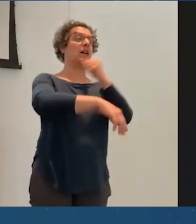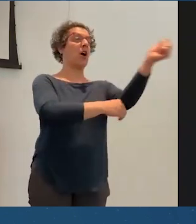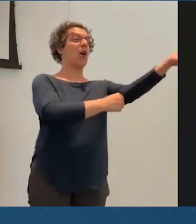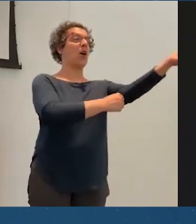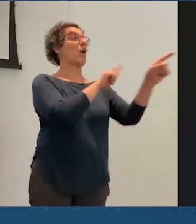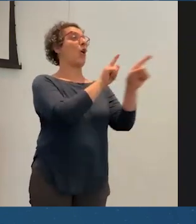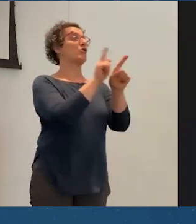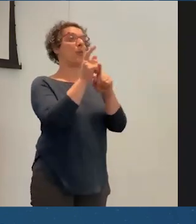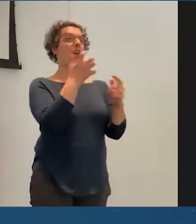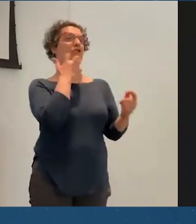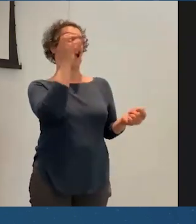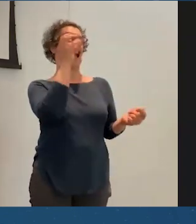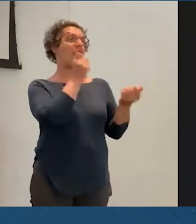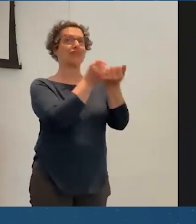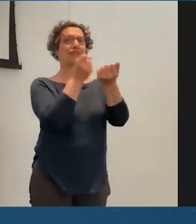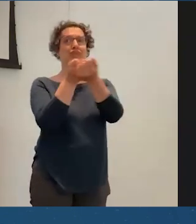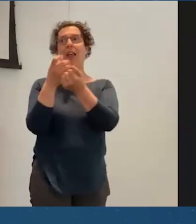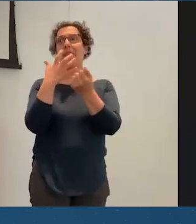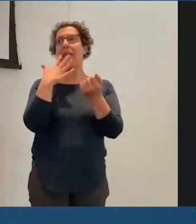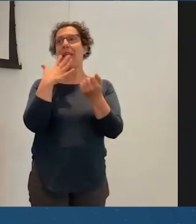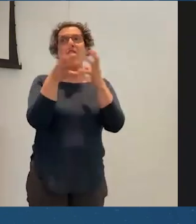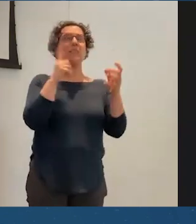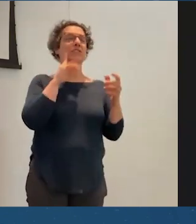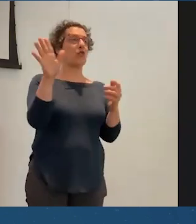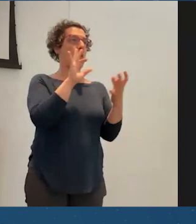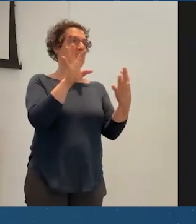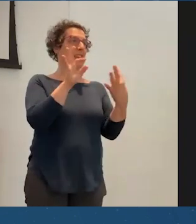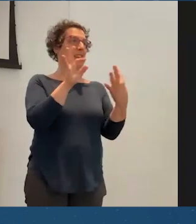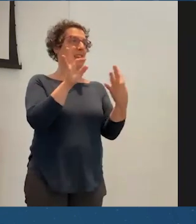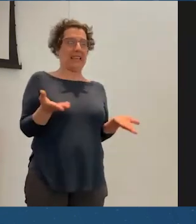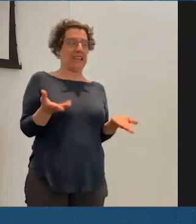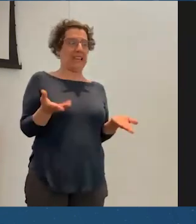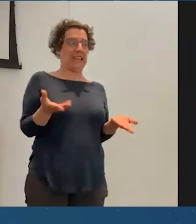all, so much for your feedback here at XR Access Symposium.